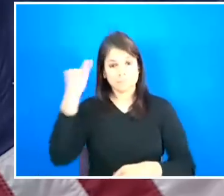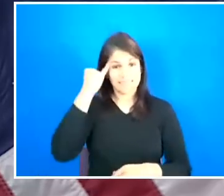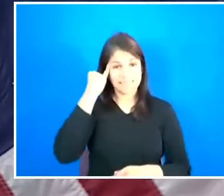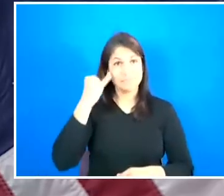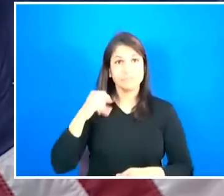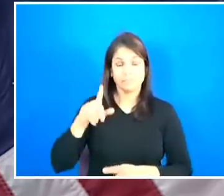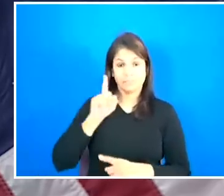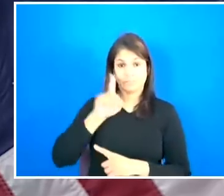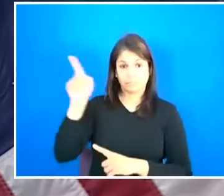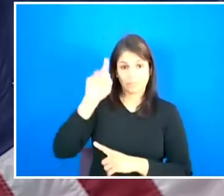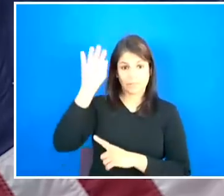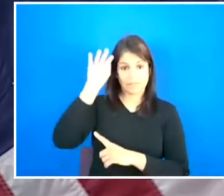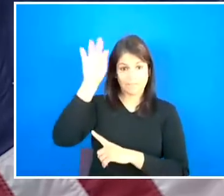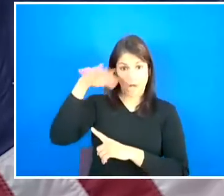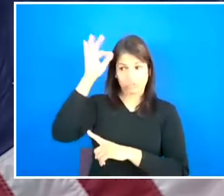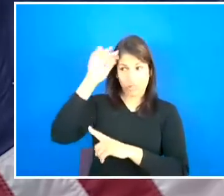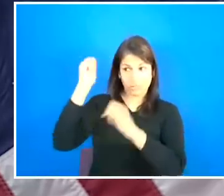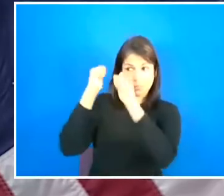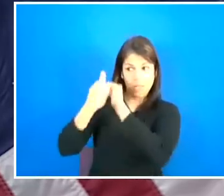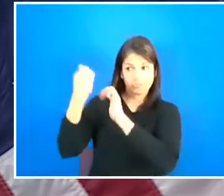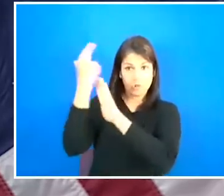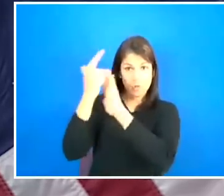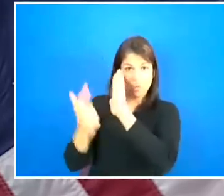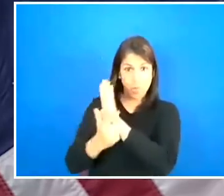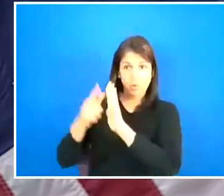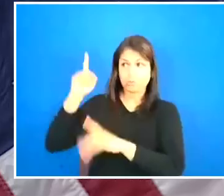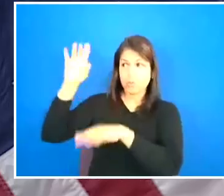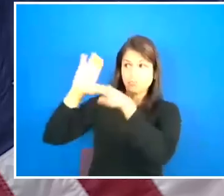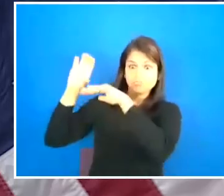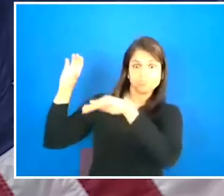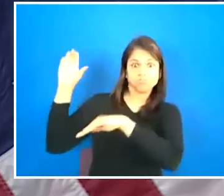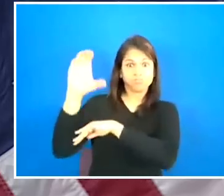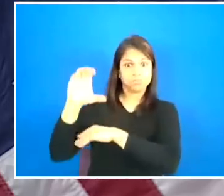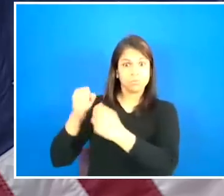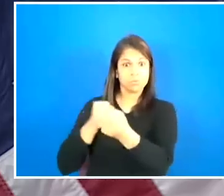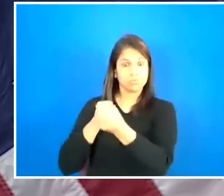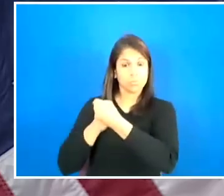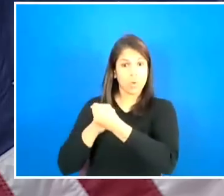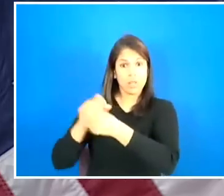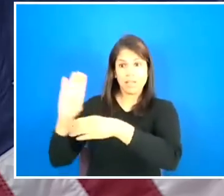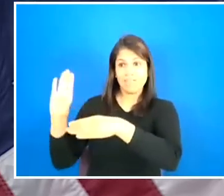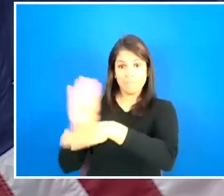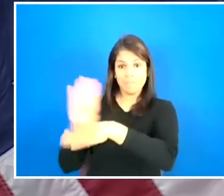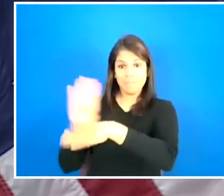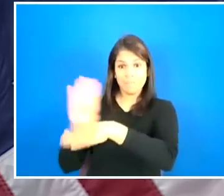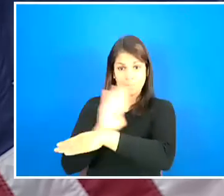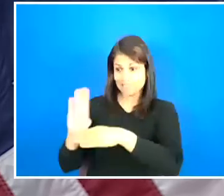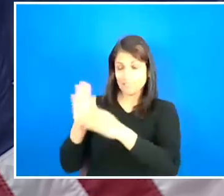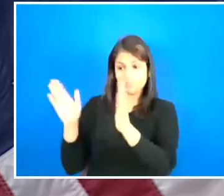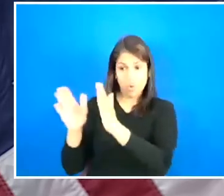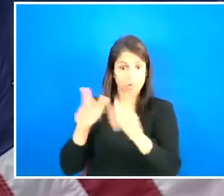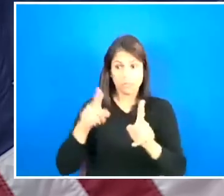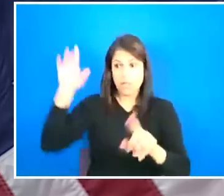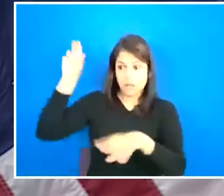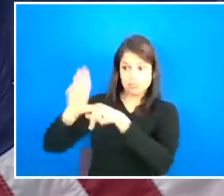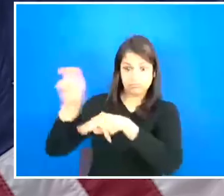HEARD AND UNDERSTOOD AND ACTED ON THAT STIMULUS SHOLDU BE A LIFESAVER FOR US. IF NOT IT'S GONGI TO BE IN A TOUGHER SITUATION